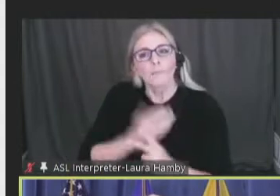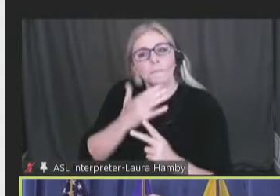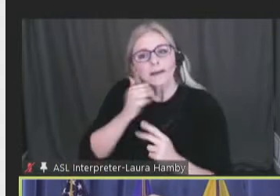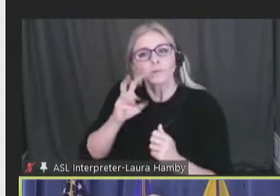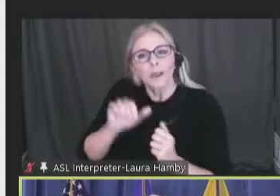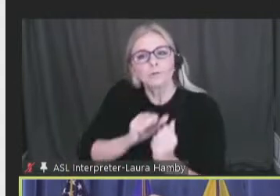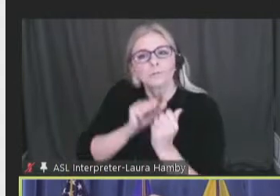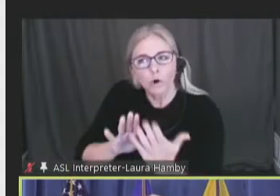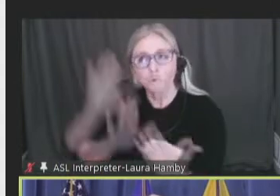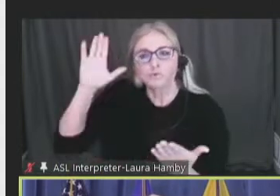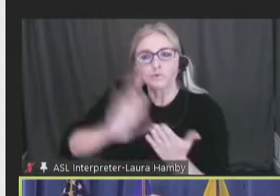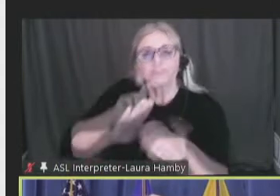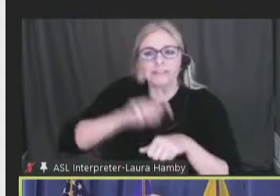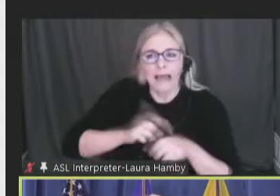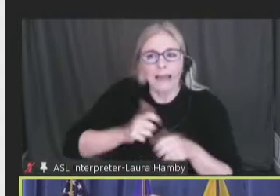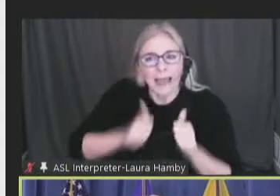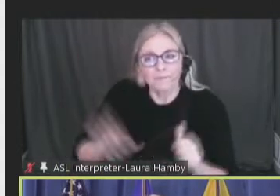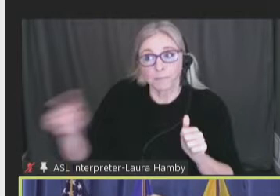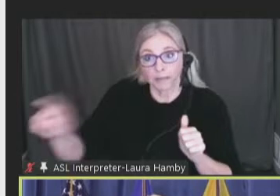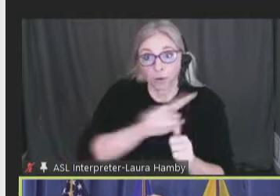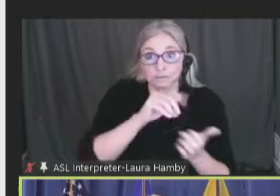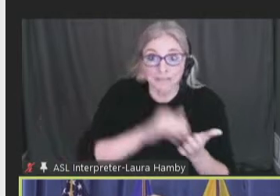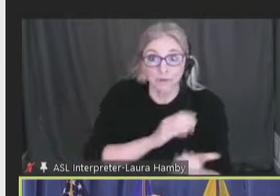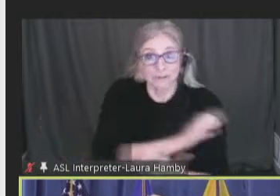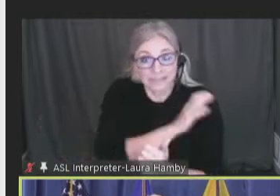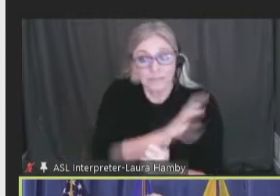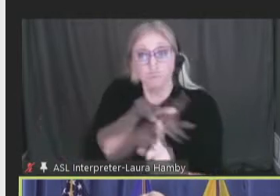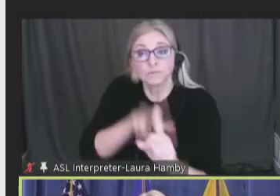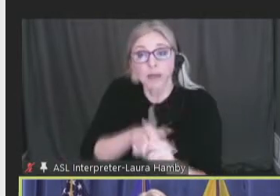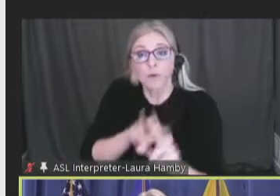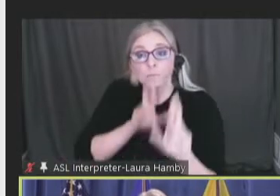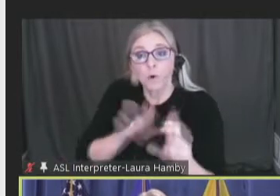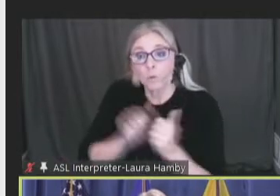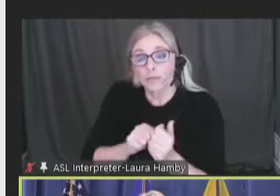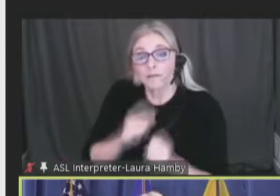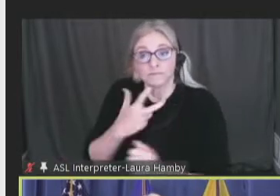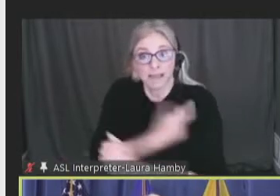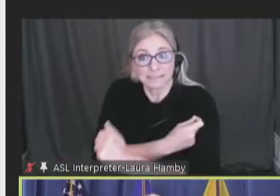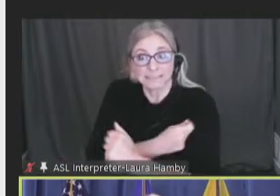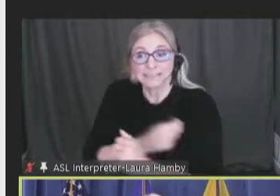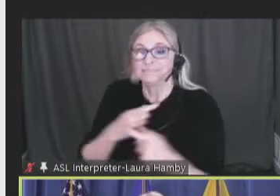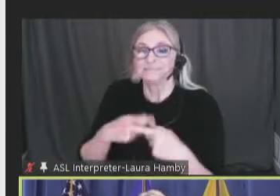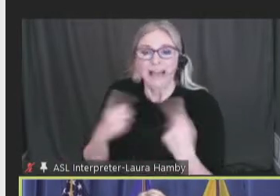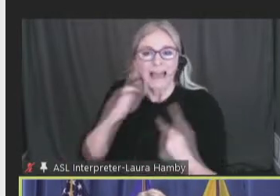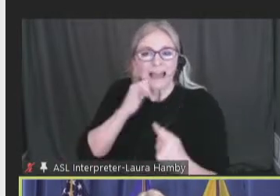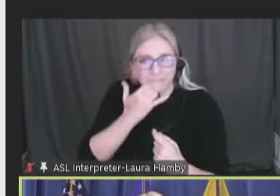effort required by clinicians to file reports with a Vaccine Adverse Event Reporting System,